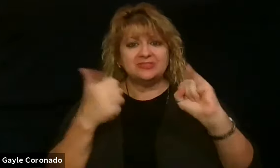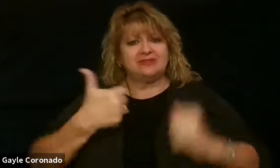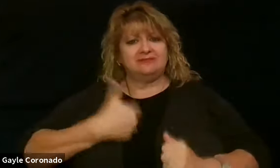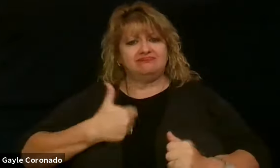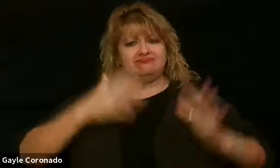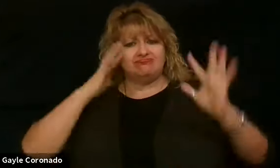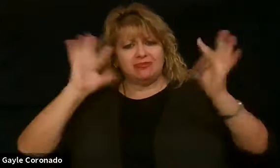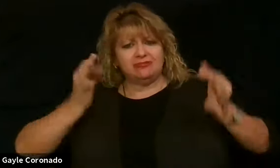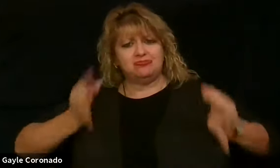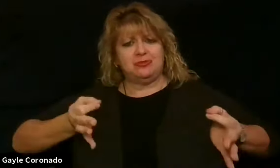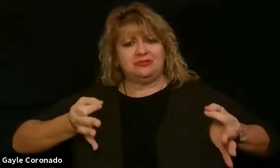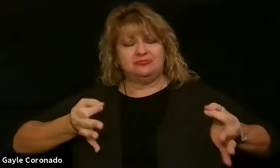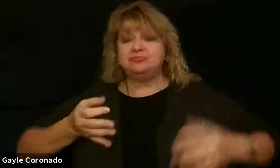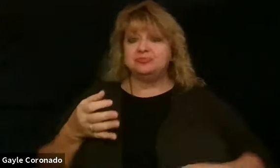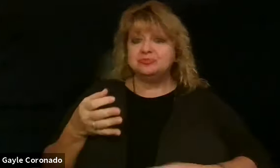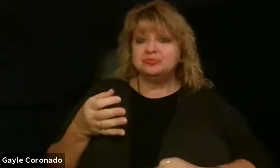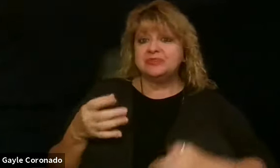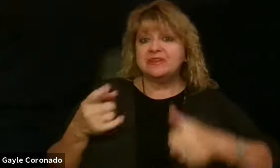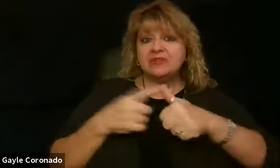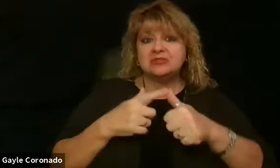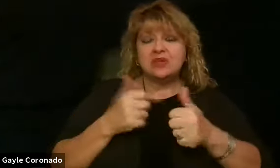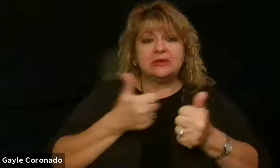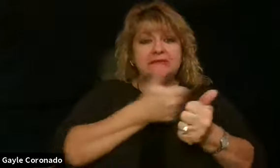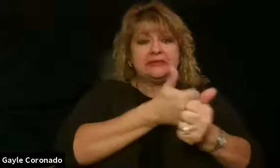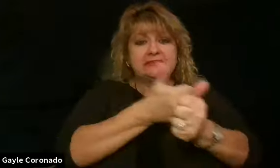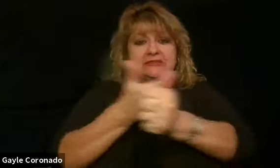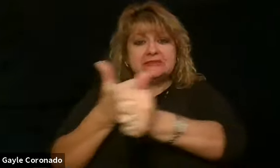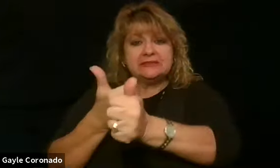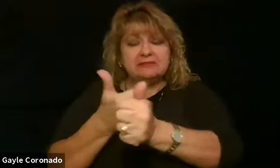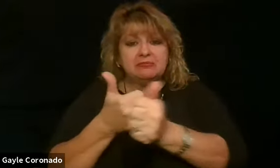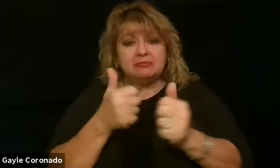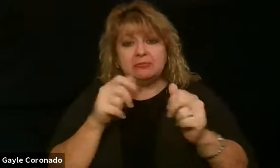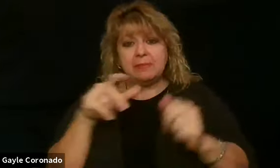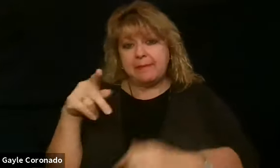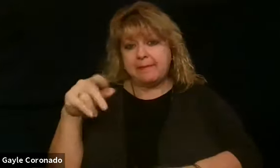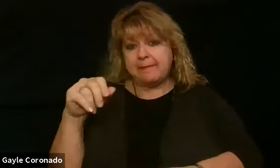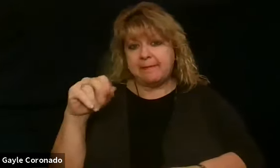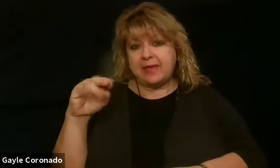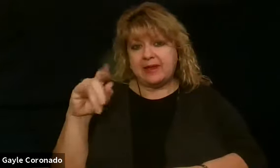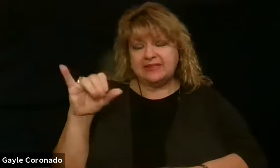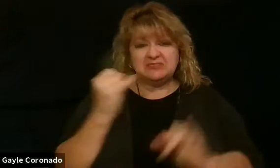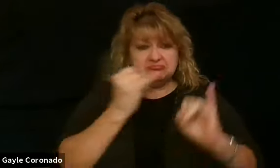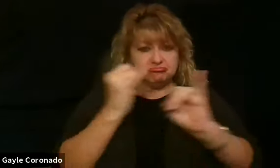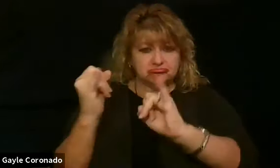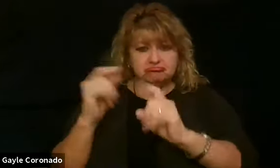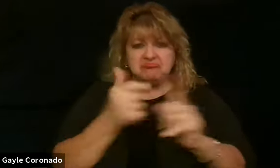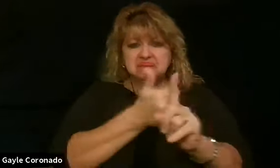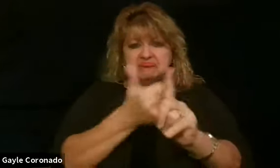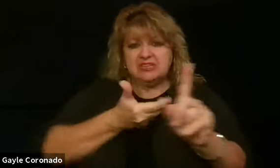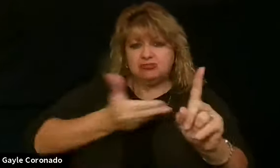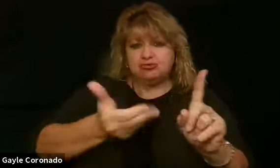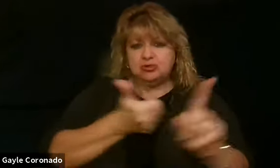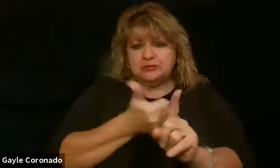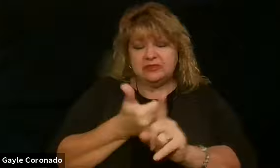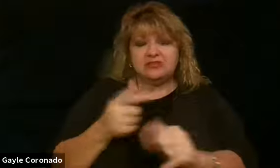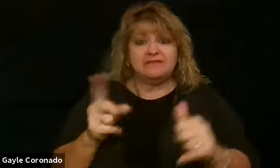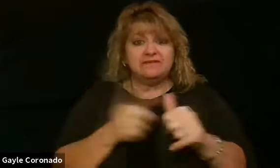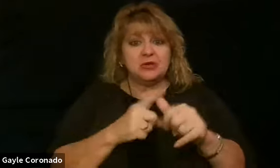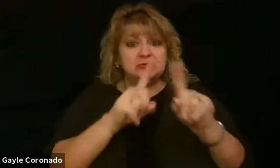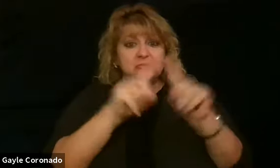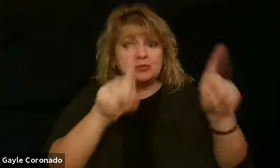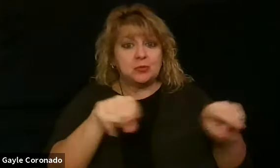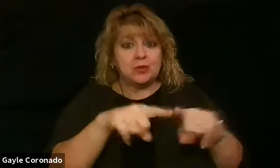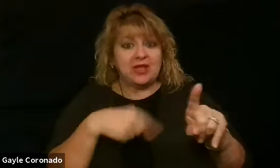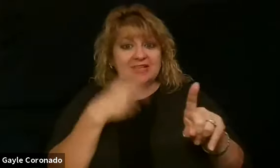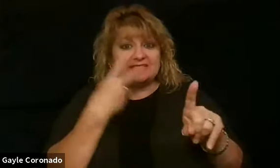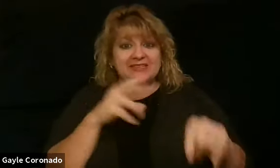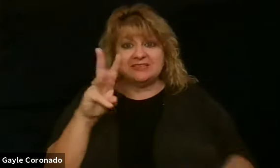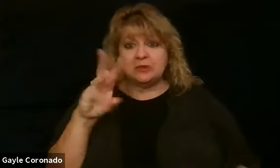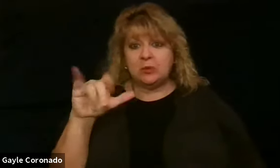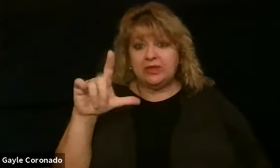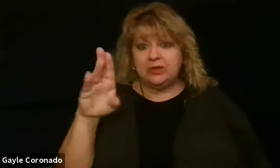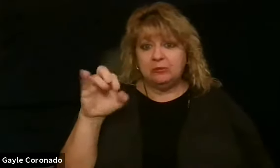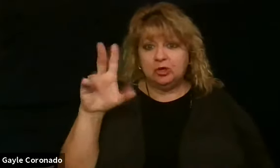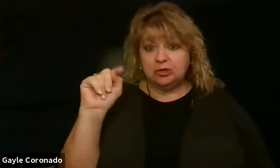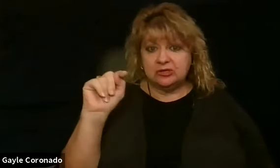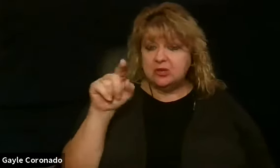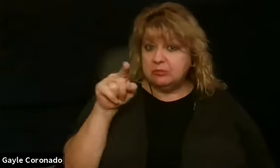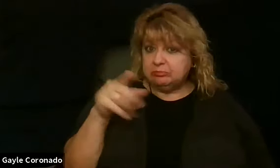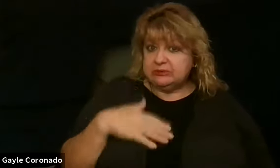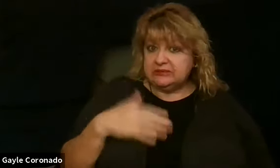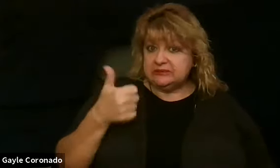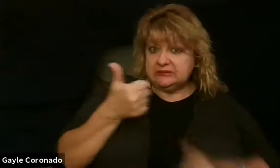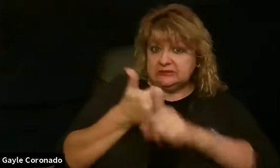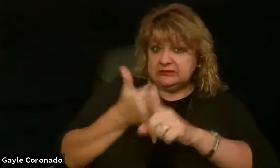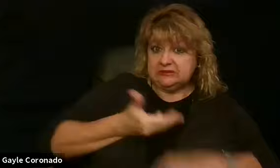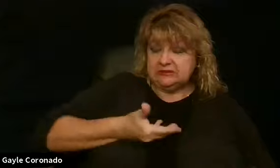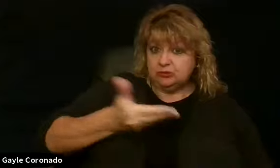So first I'm going to give each of our panelists and opportunity to introduce themselves because they are all phenomenal. And the first square that I have on my screen is Wilbert Wilbert Do you want to give a brief introduction for us.